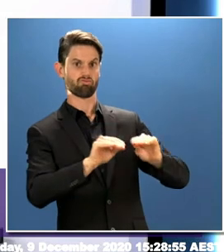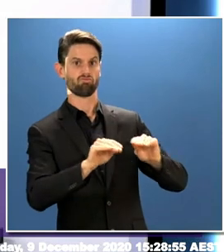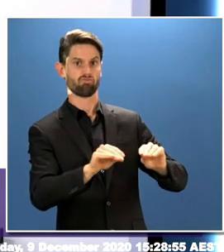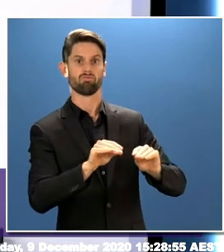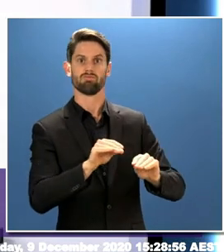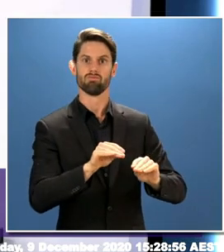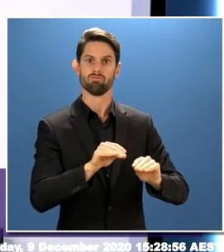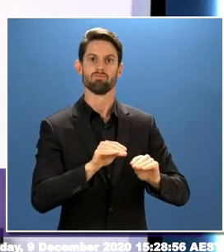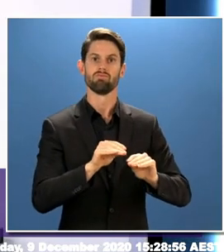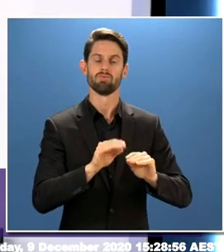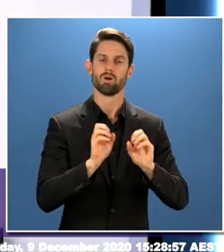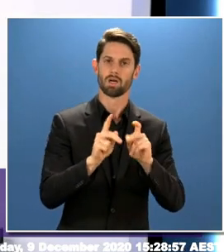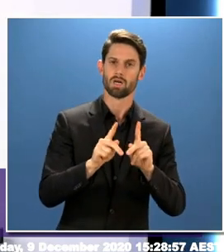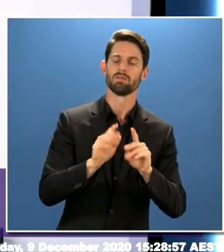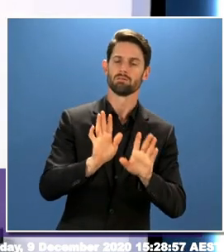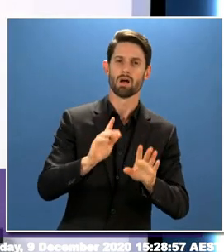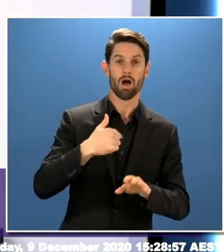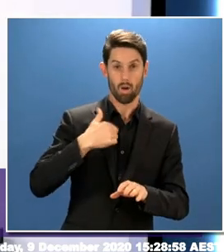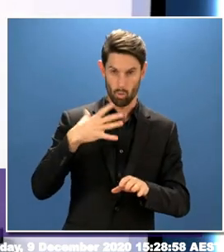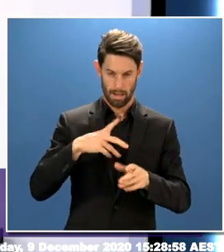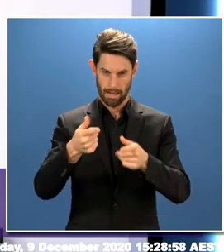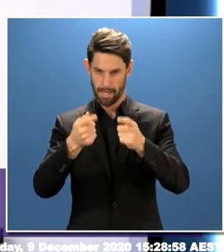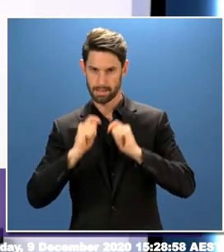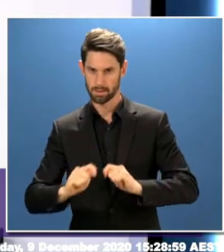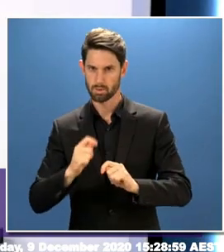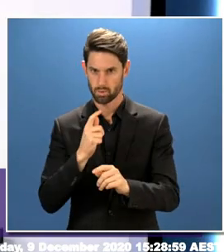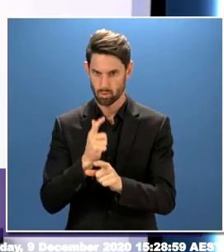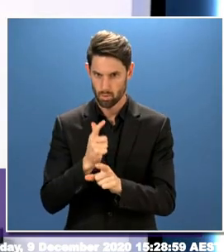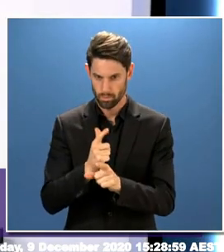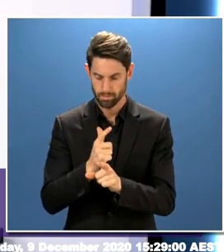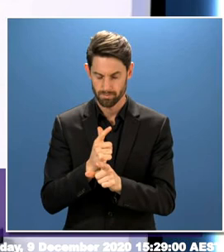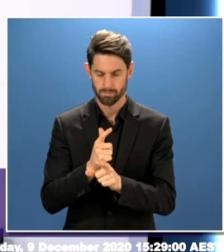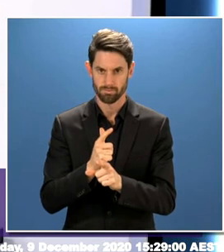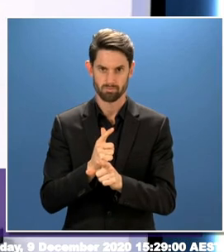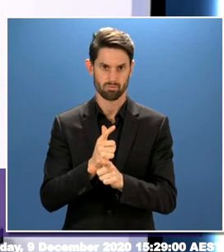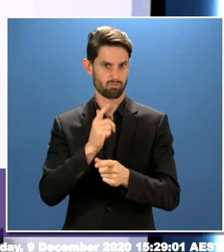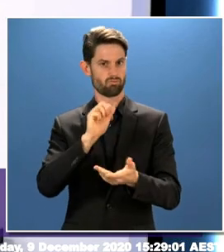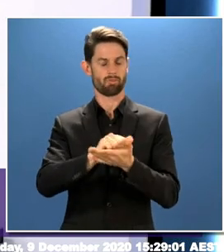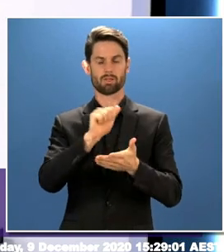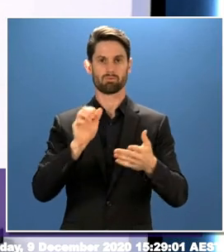What I wanted to focus on now and in conclusion, and thank you very much for